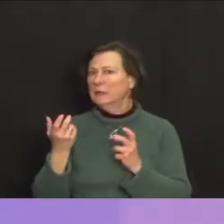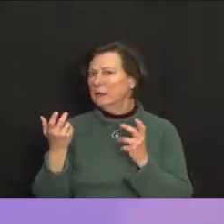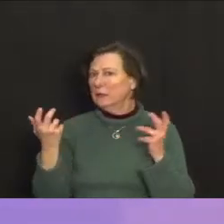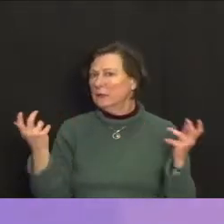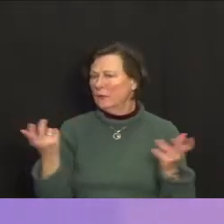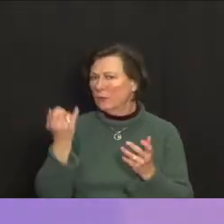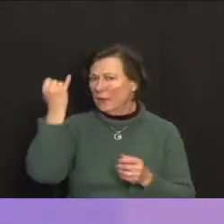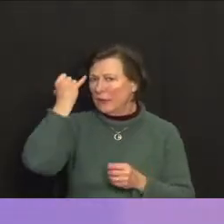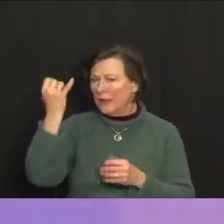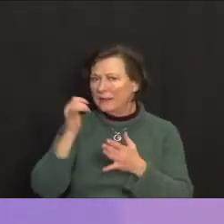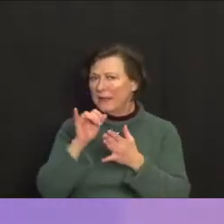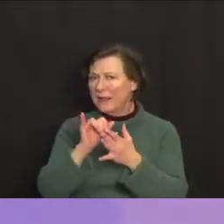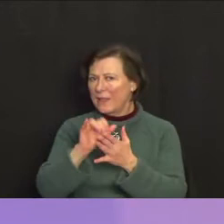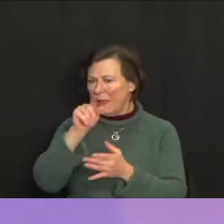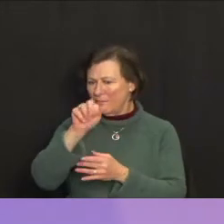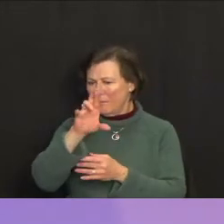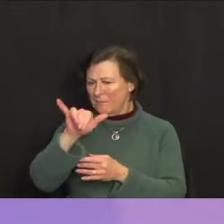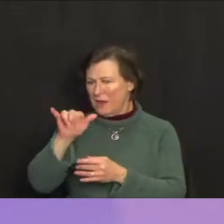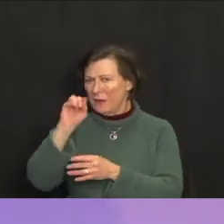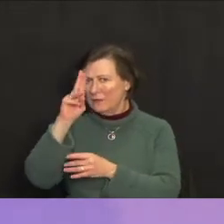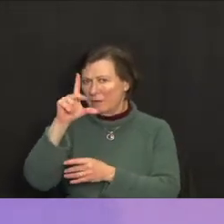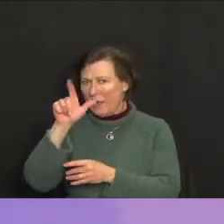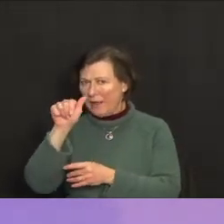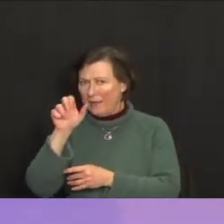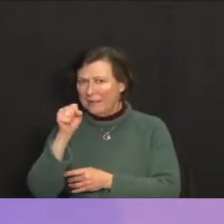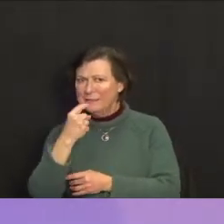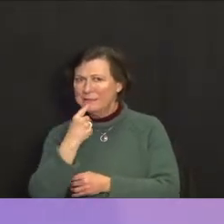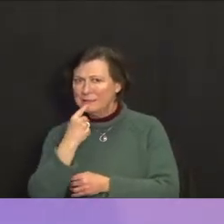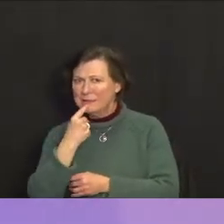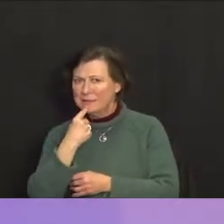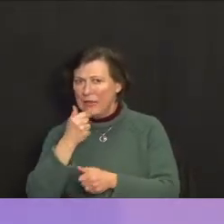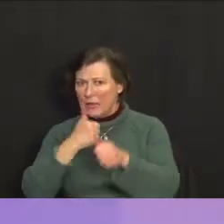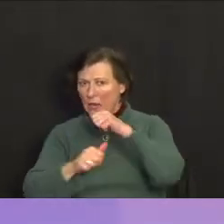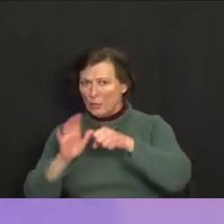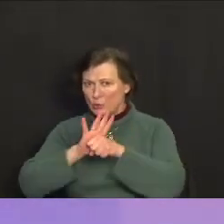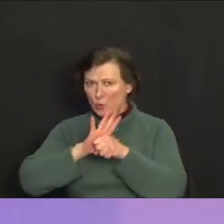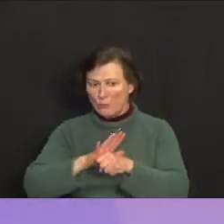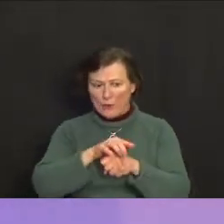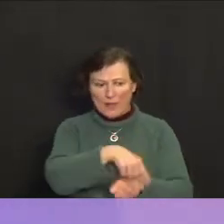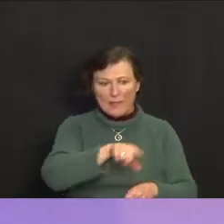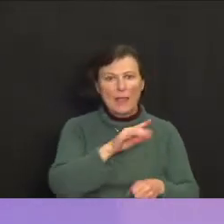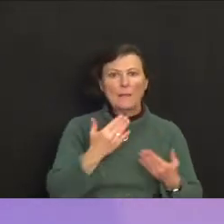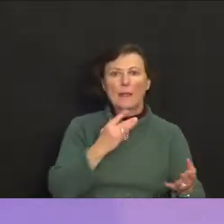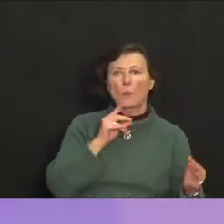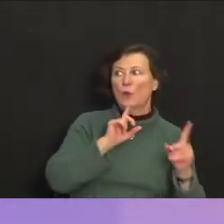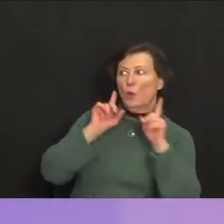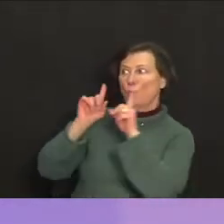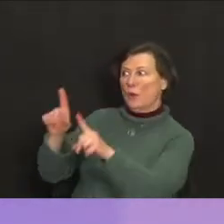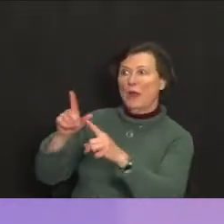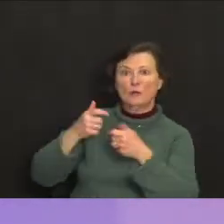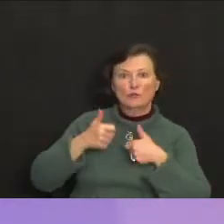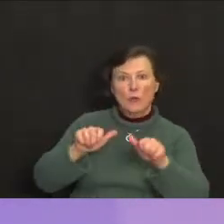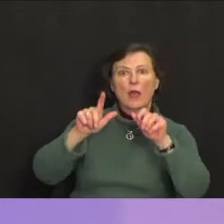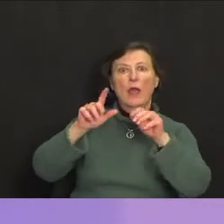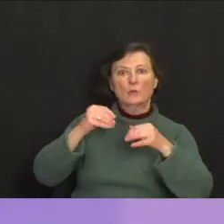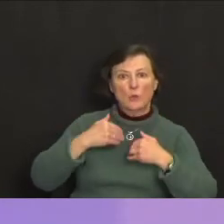had said about groups under pressure? They might react by trying to exercise extreme control over